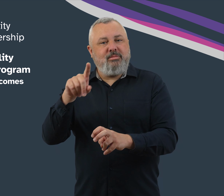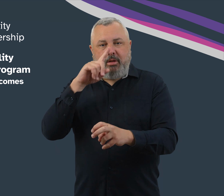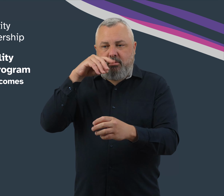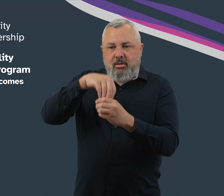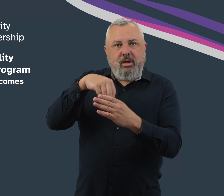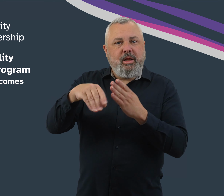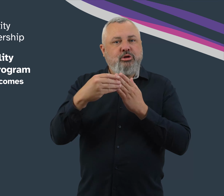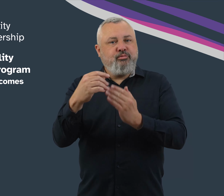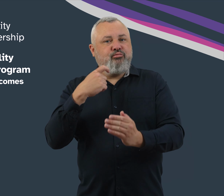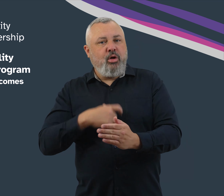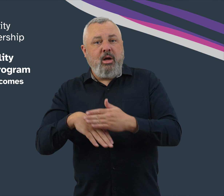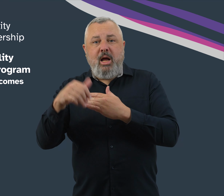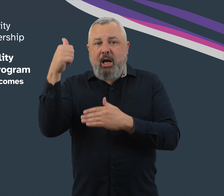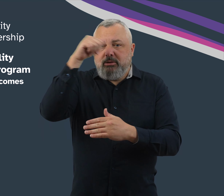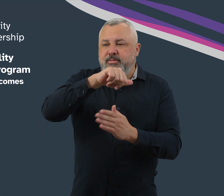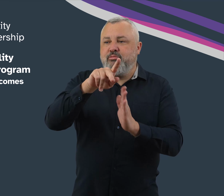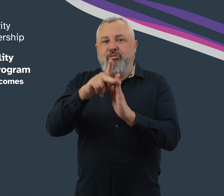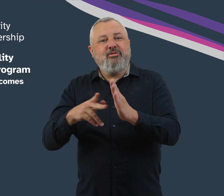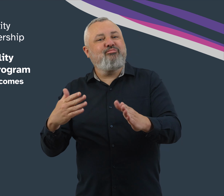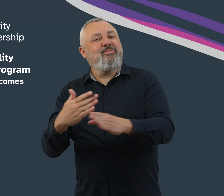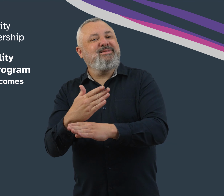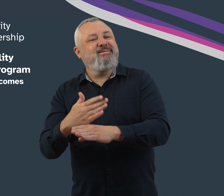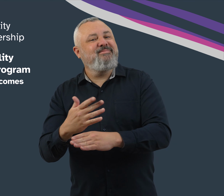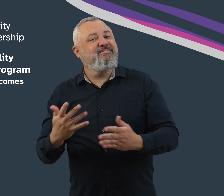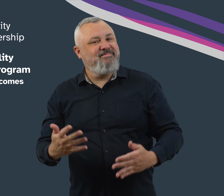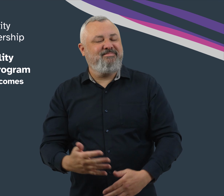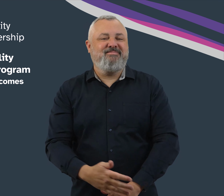leadership roles in academia, policy and practice.